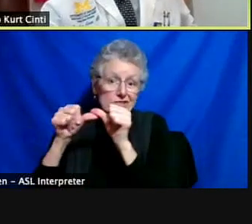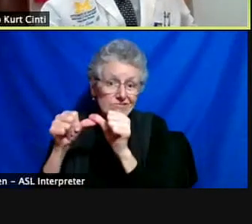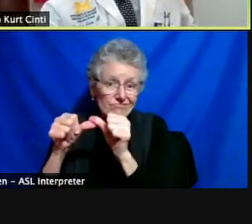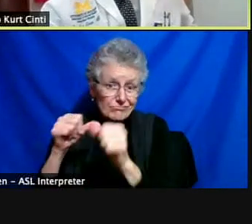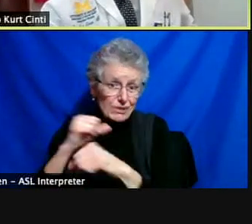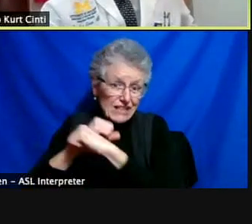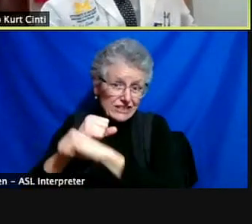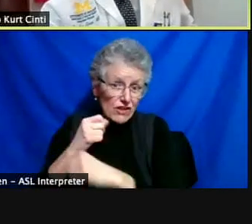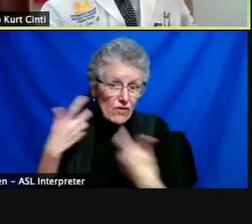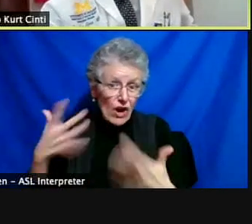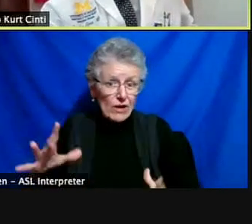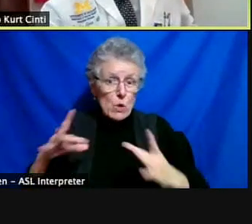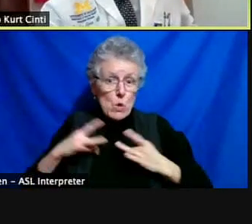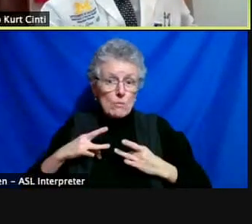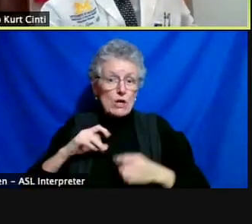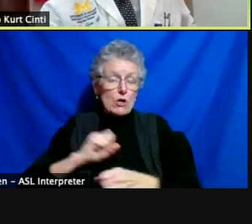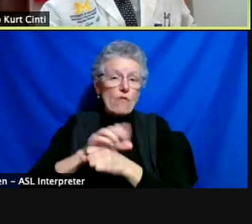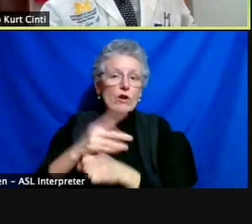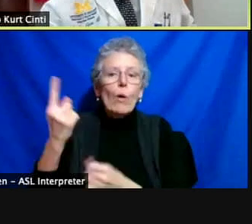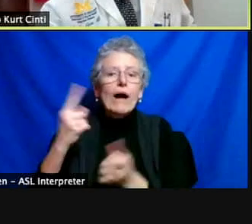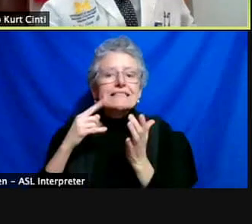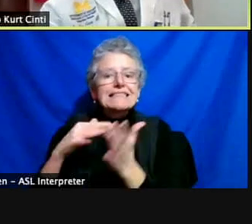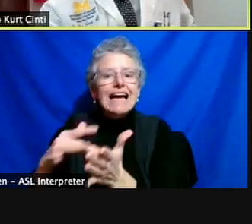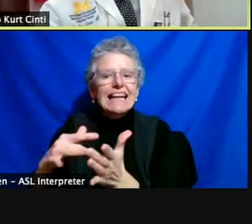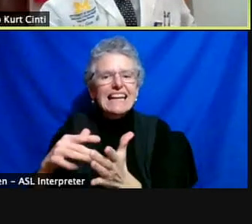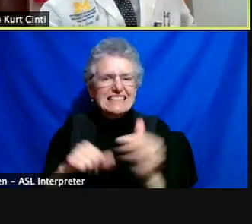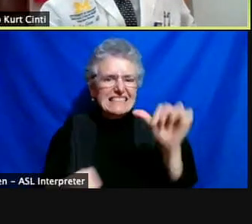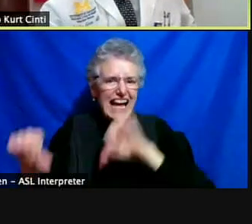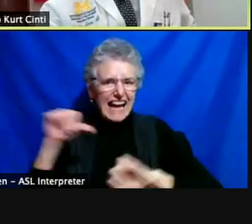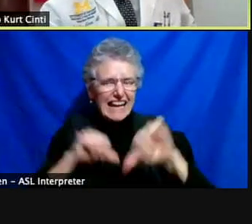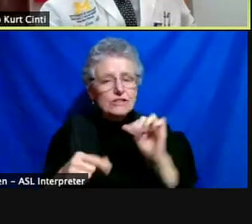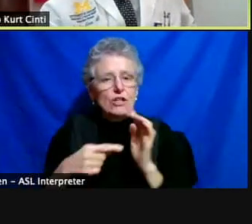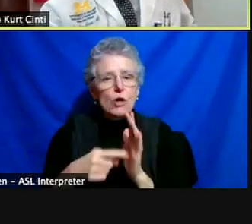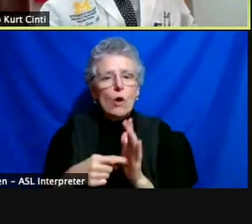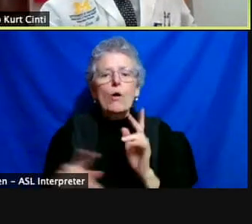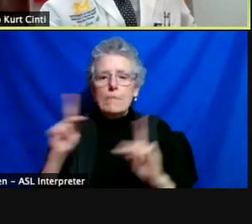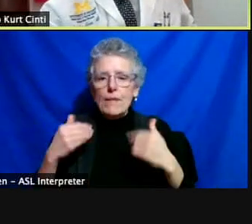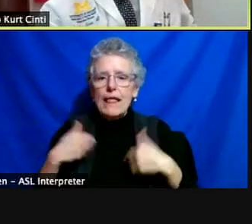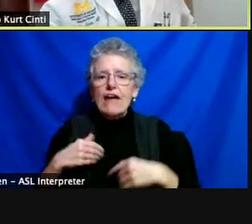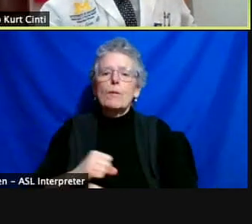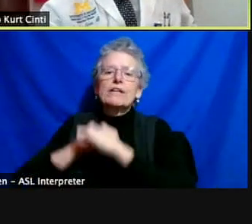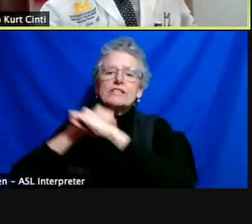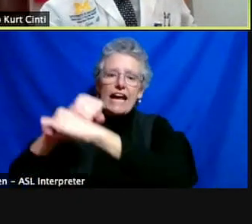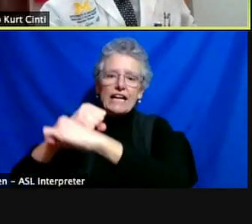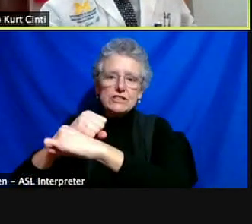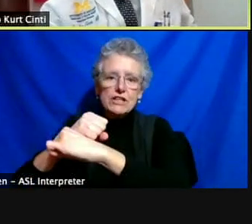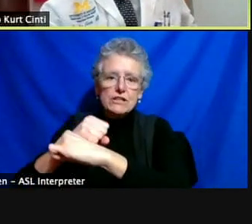There was a study that just came out in science that show that people have protection, probably past six to eight months.